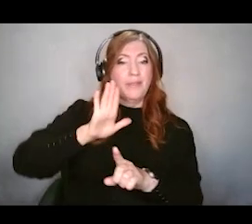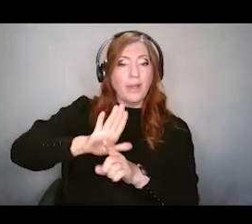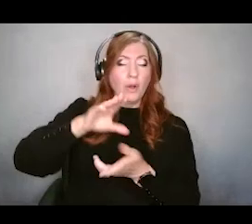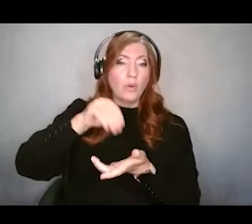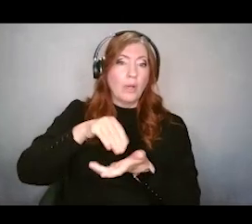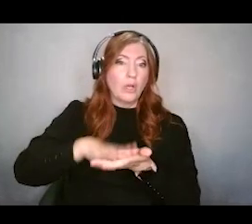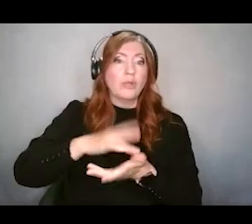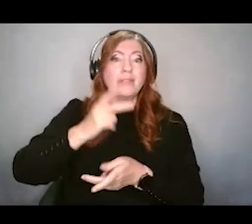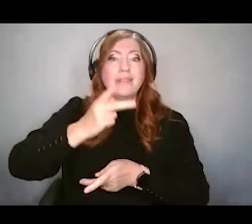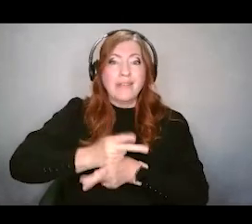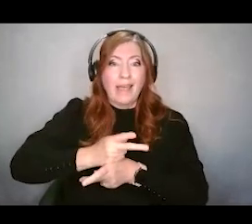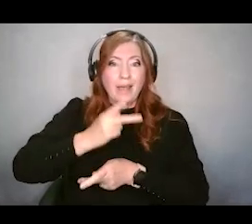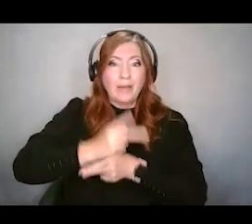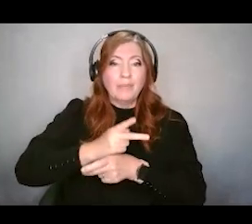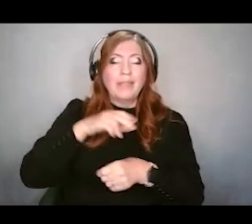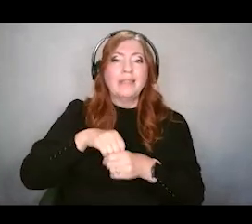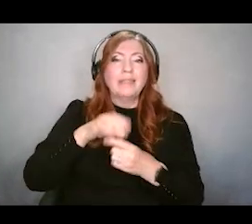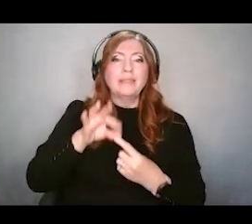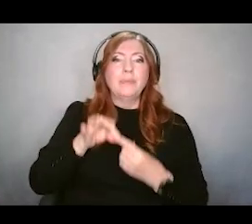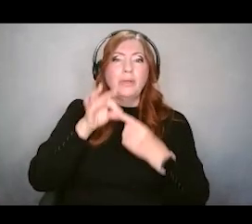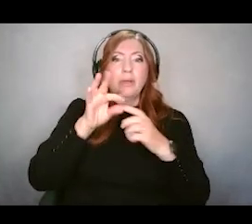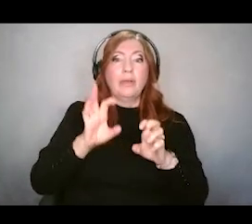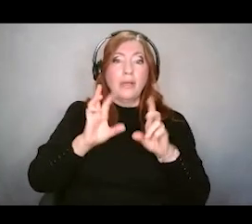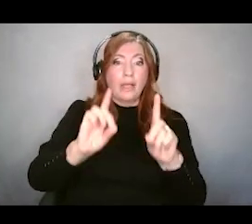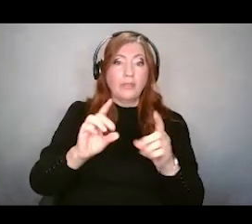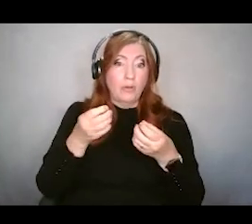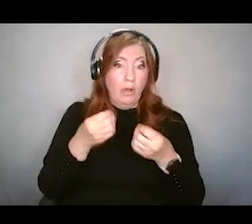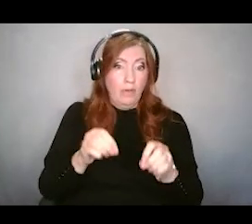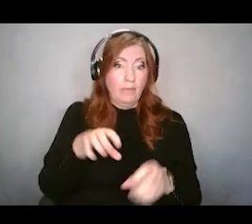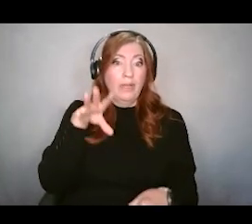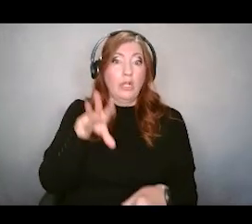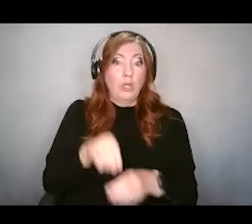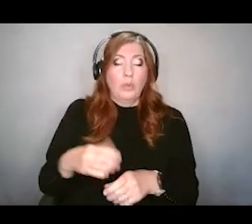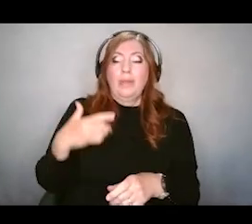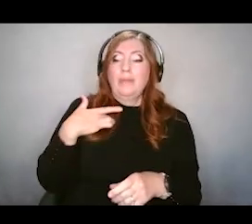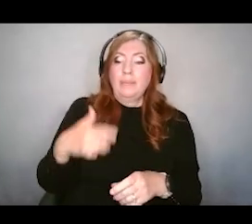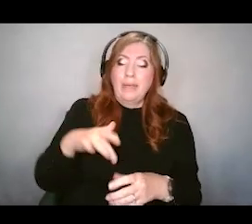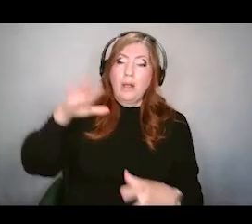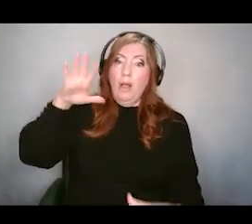special education office and usually include comprehensive evaluations that were part of